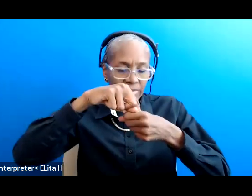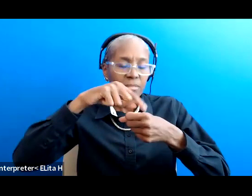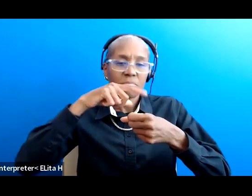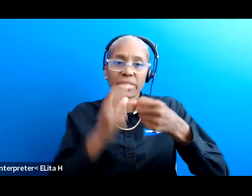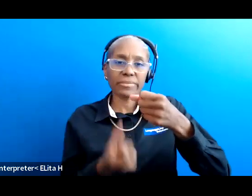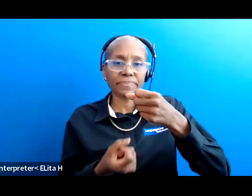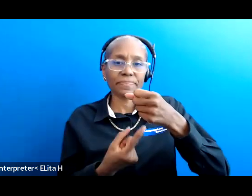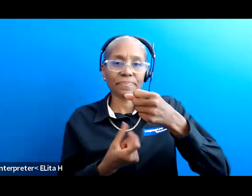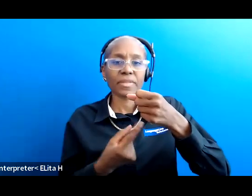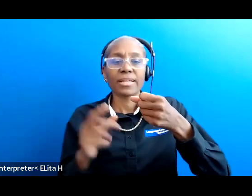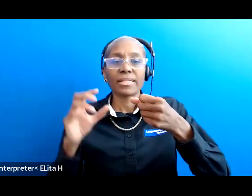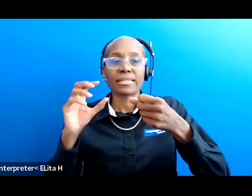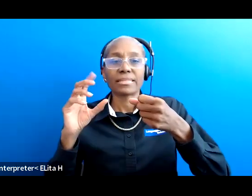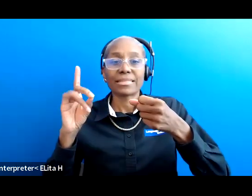Well, that again is not unusual.